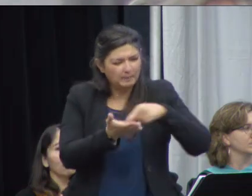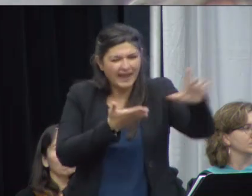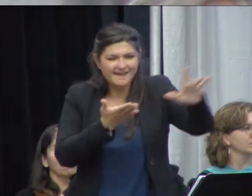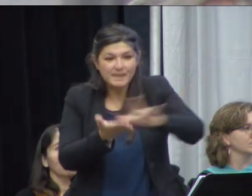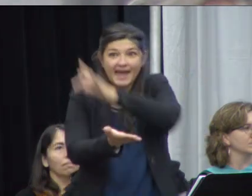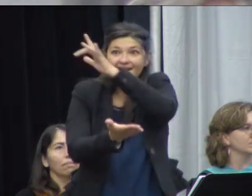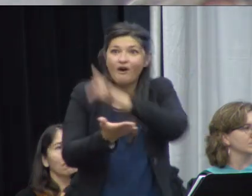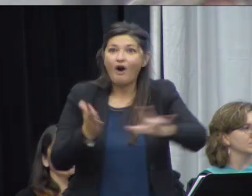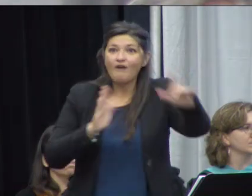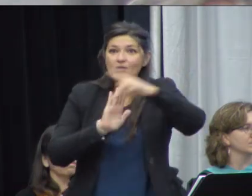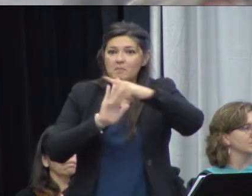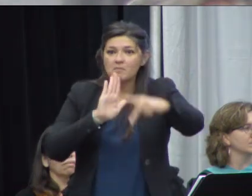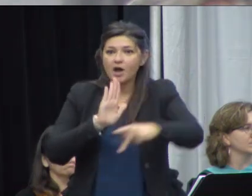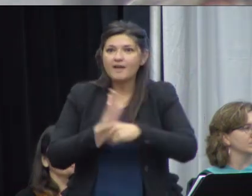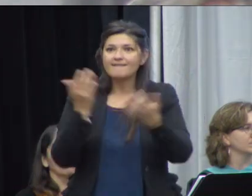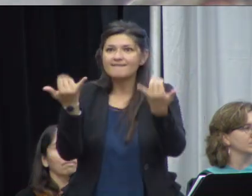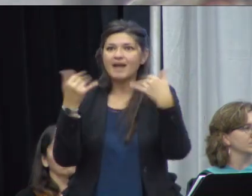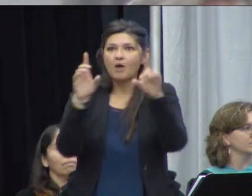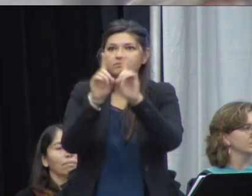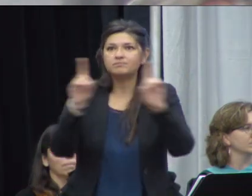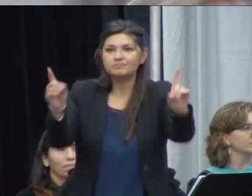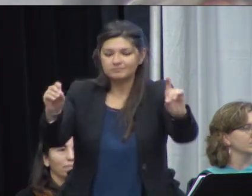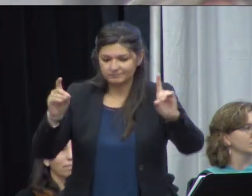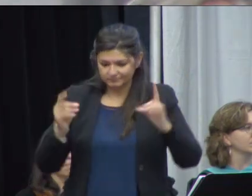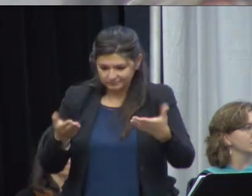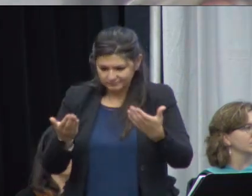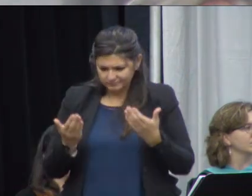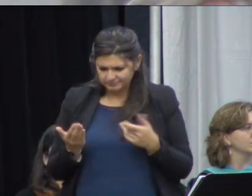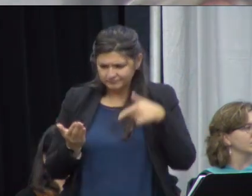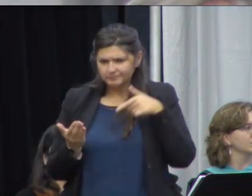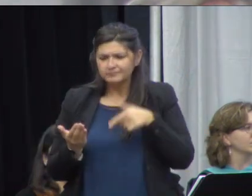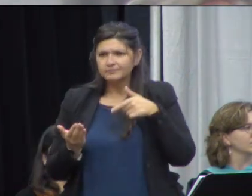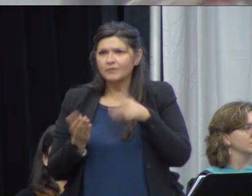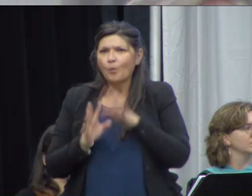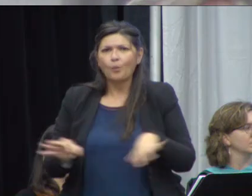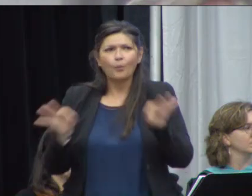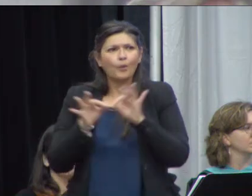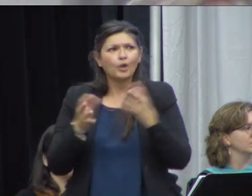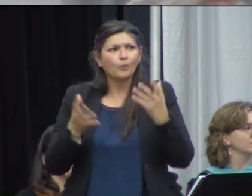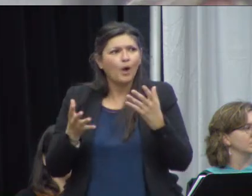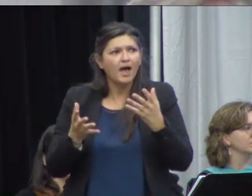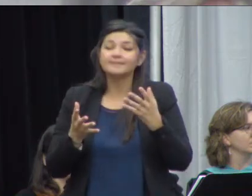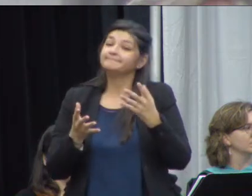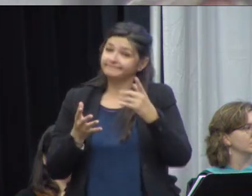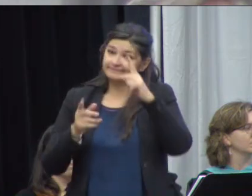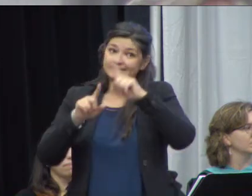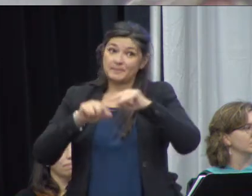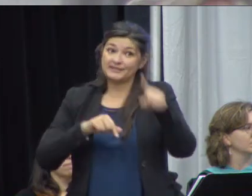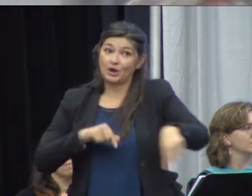into your education and what you do with it as you go on. As a first year principal of a high school,